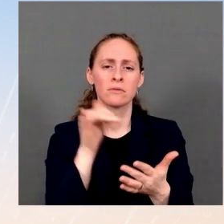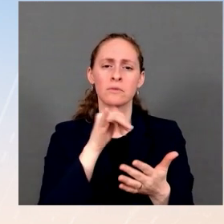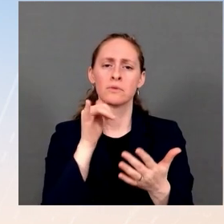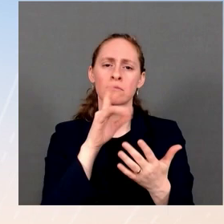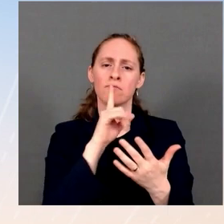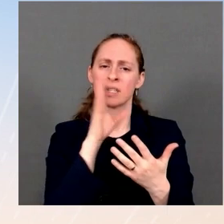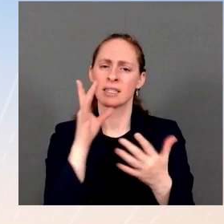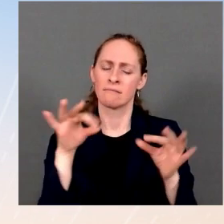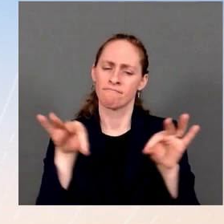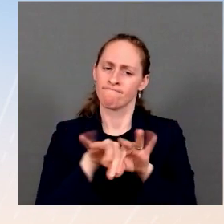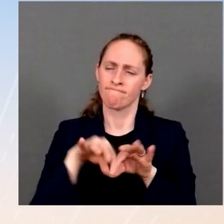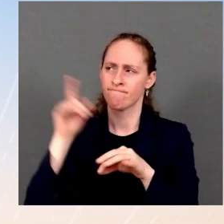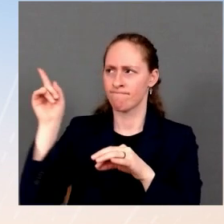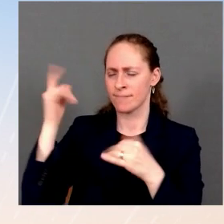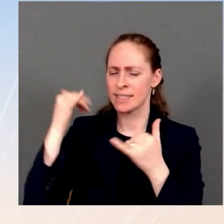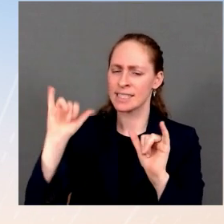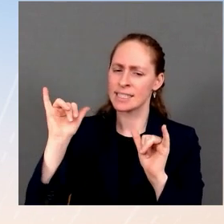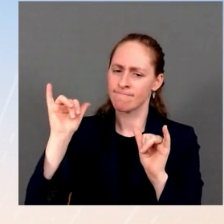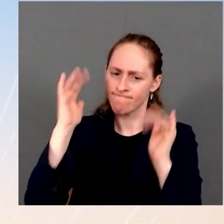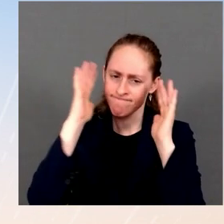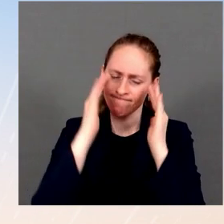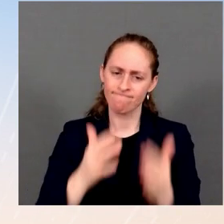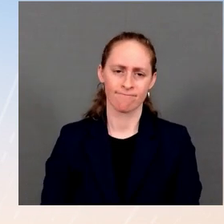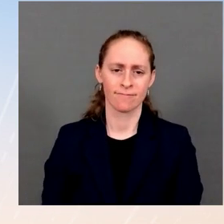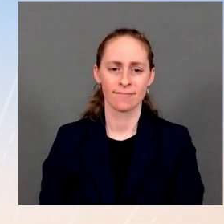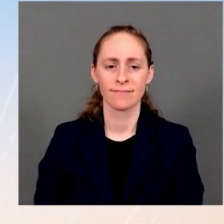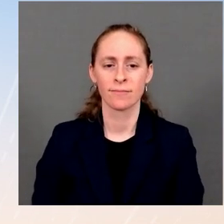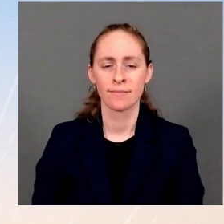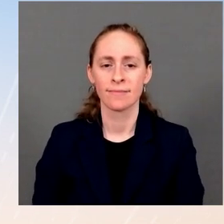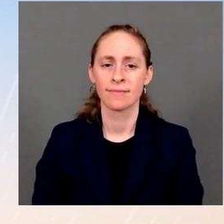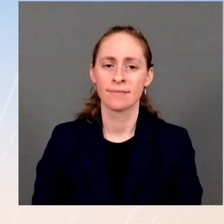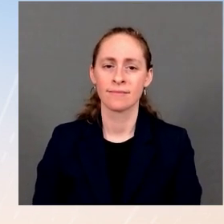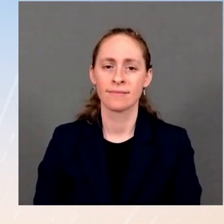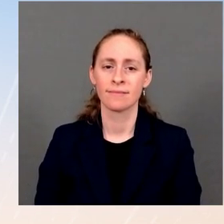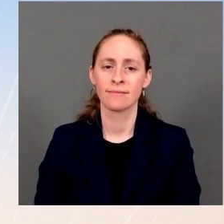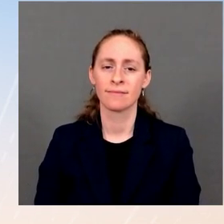when it comes to the question of 2024. The Vice President did an interview with the Wall Street Journal,